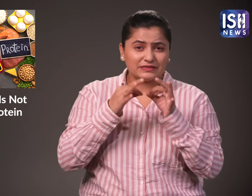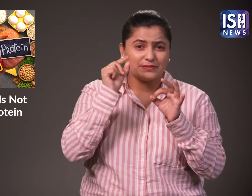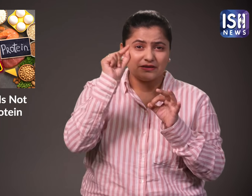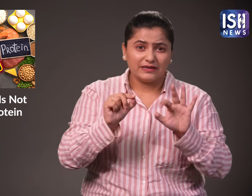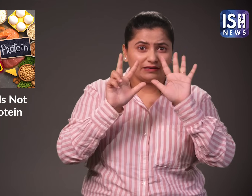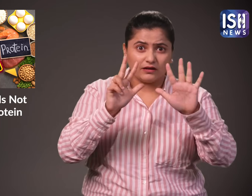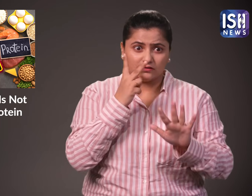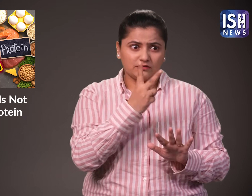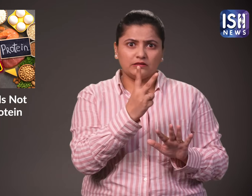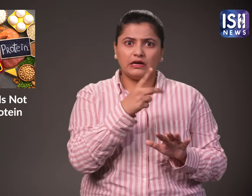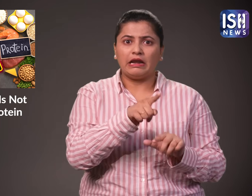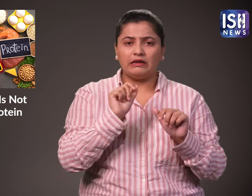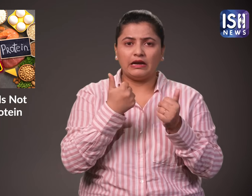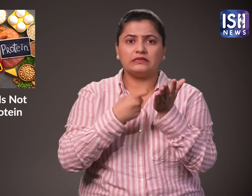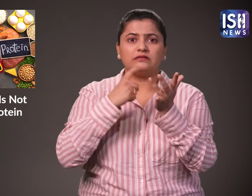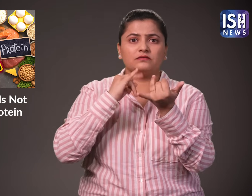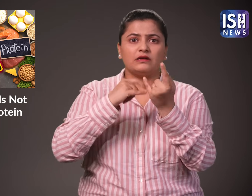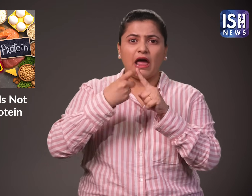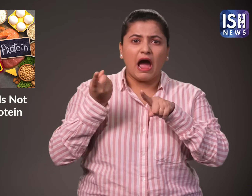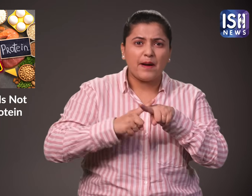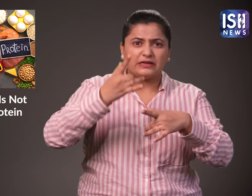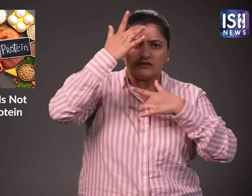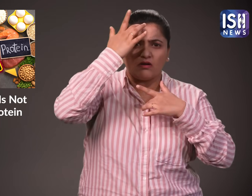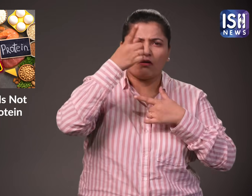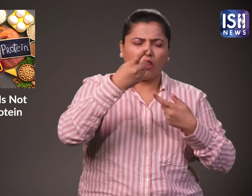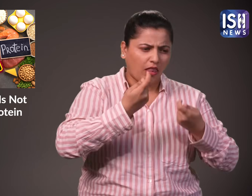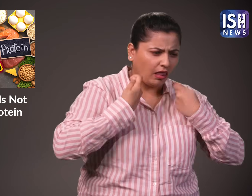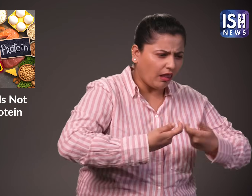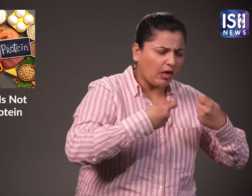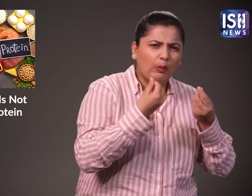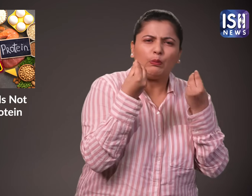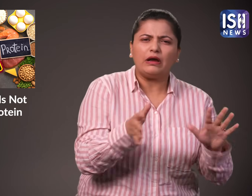Recognize these 8 signs to avoid unnecessary medical expenses.